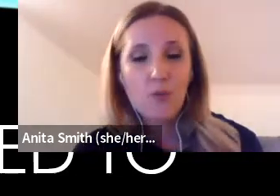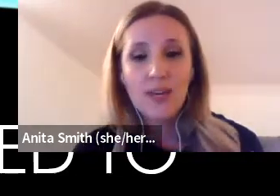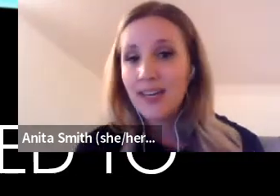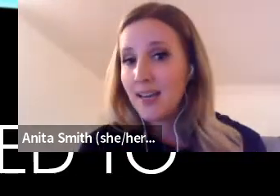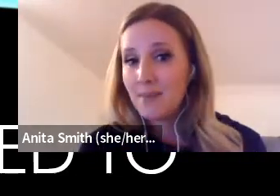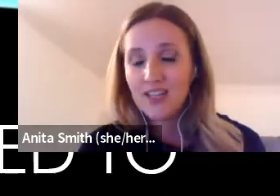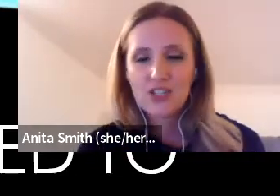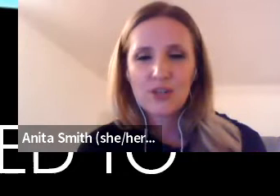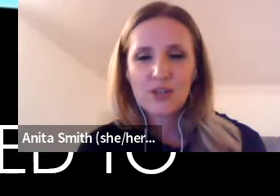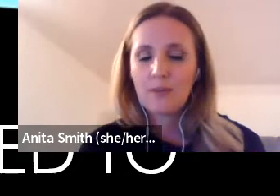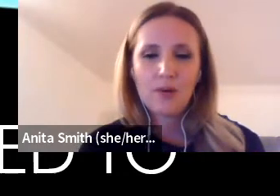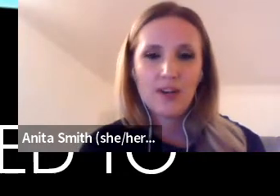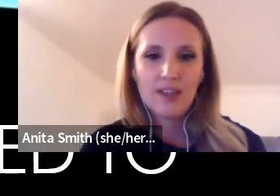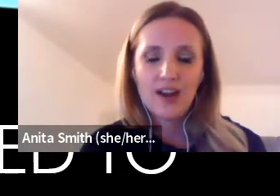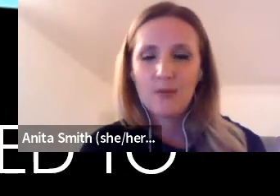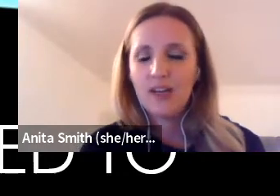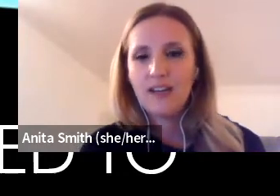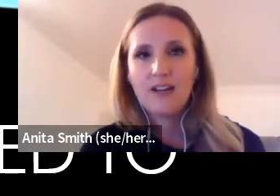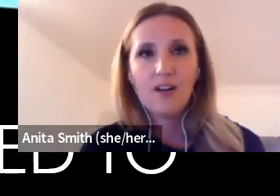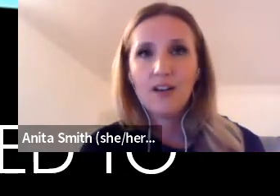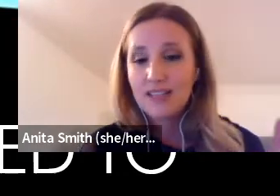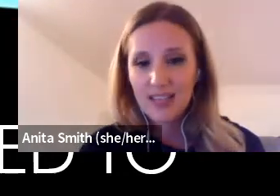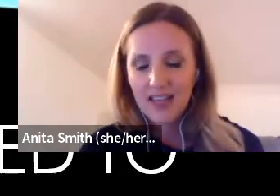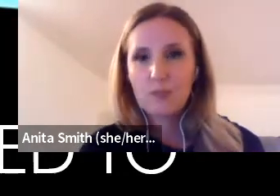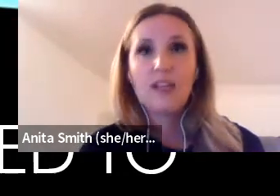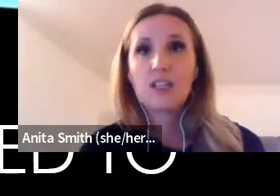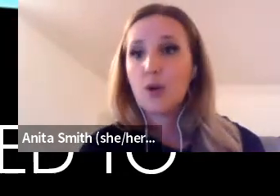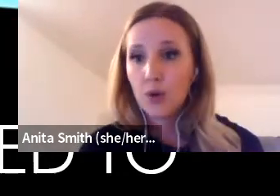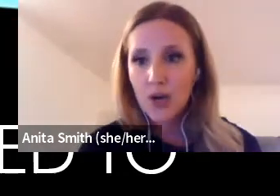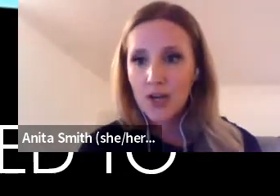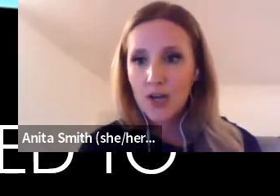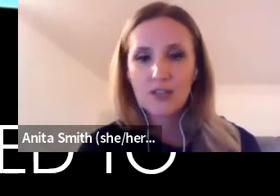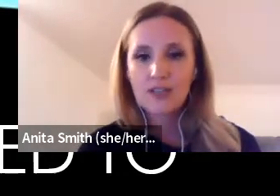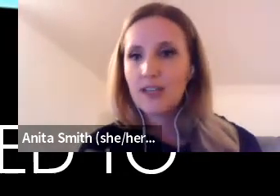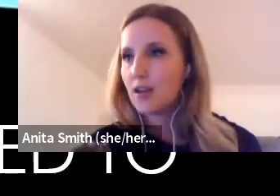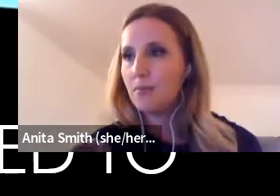We need an image so that we can put it in there. We need all of these things. We need to know who your contact person is.